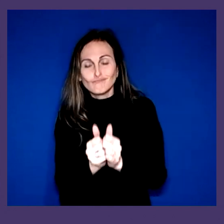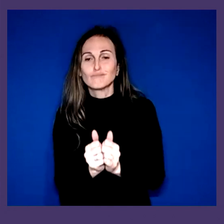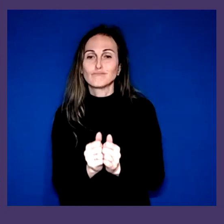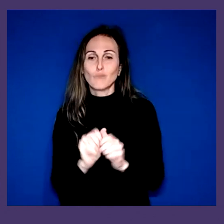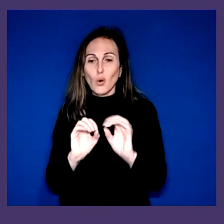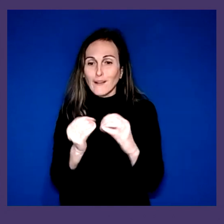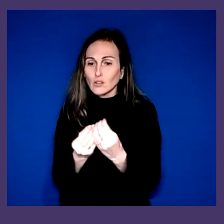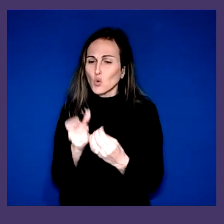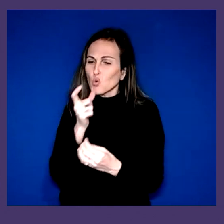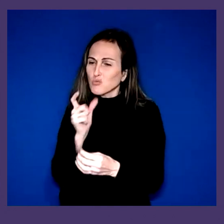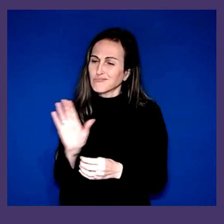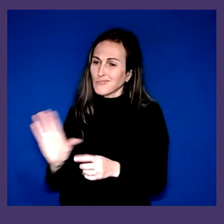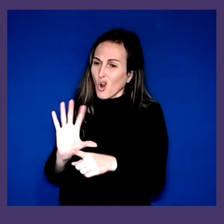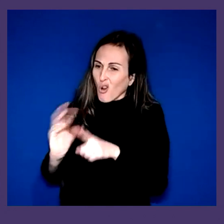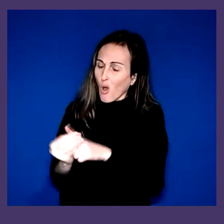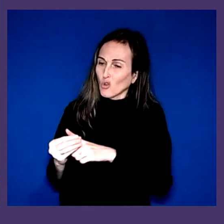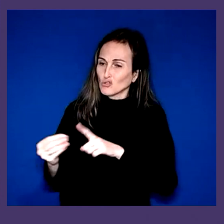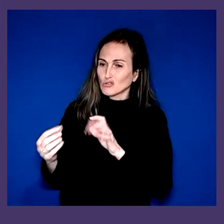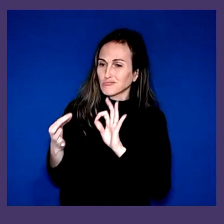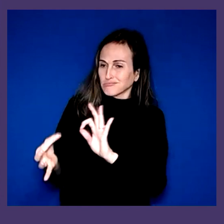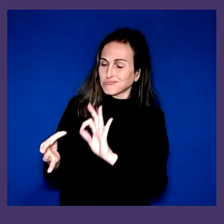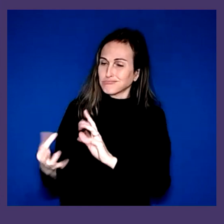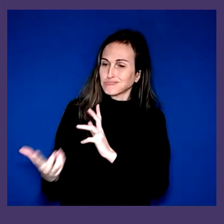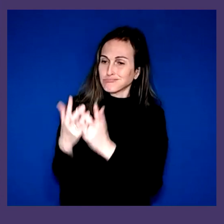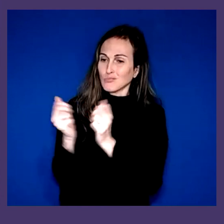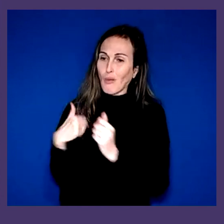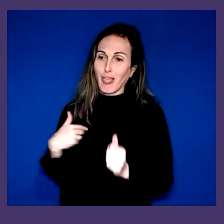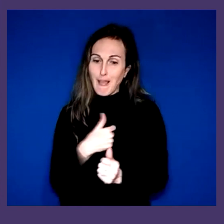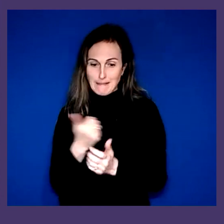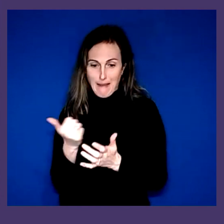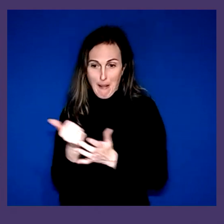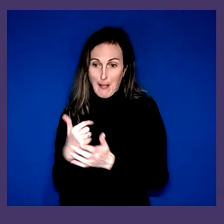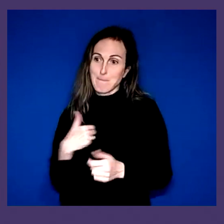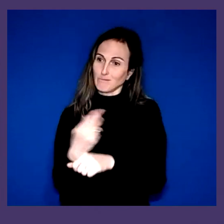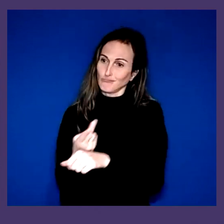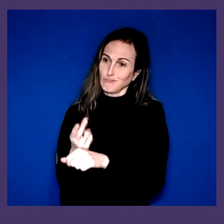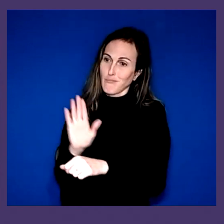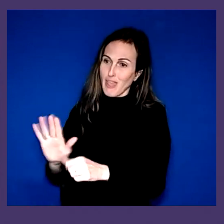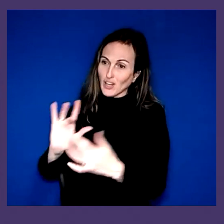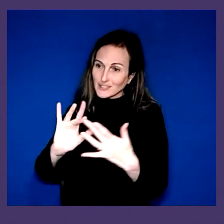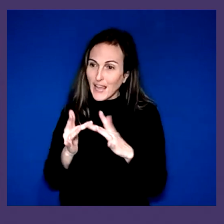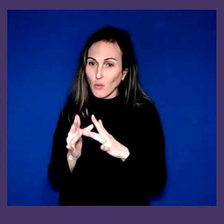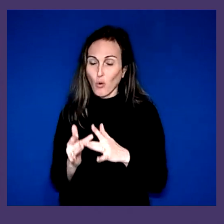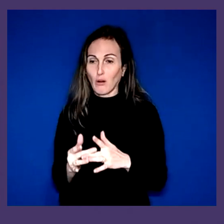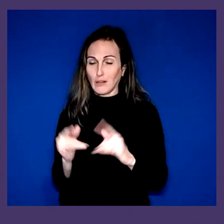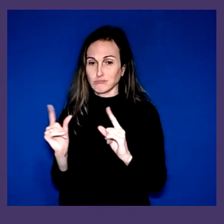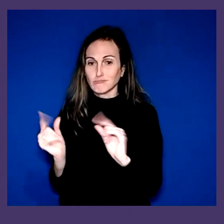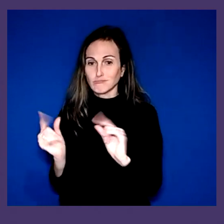It enables us to leverage networks and spread the word about what we're doing because the mission that we face is absolutely vast.